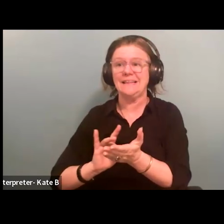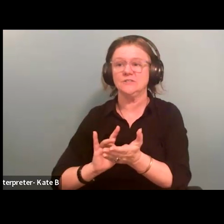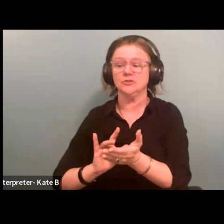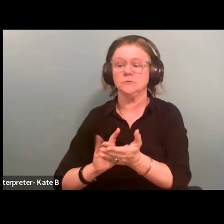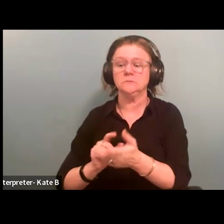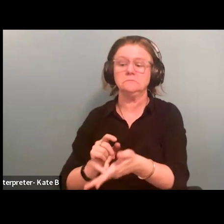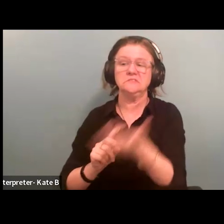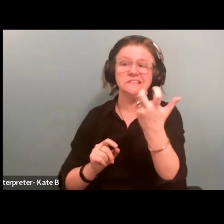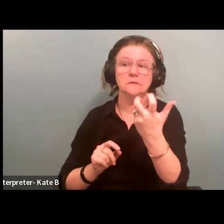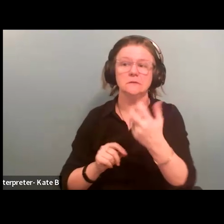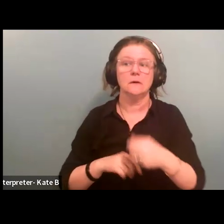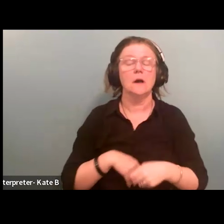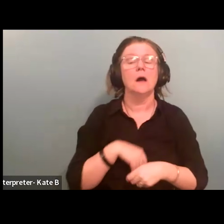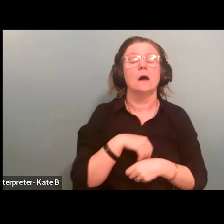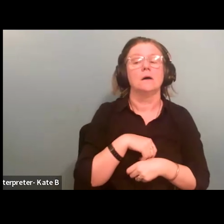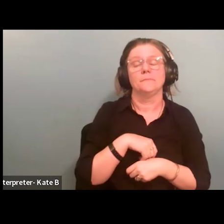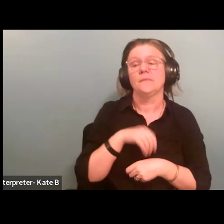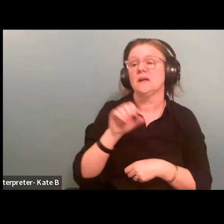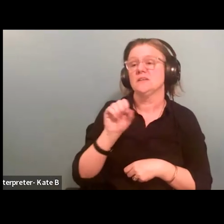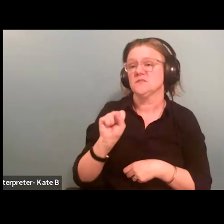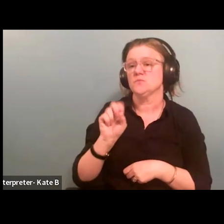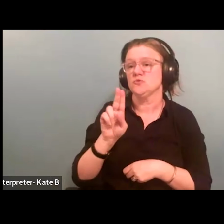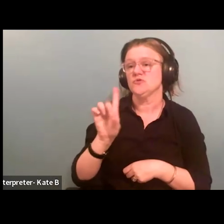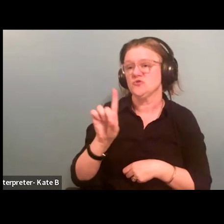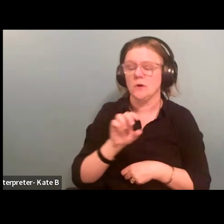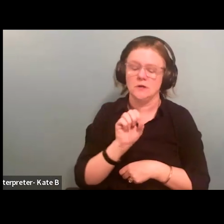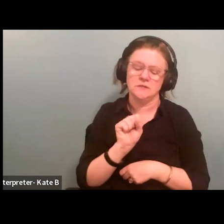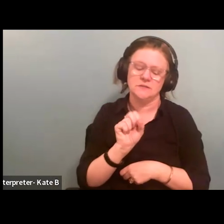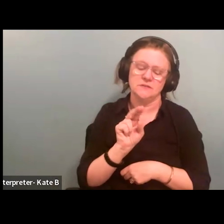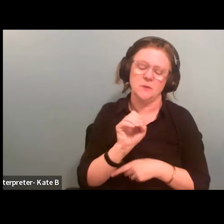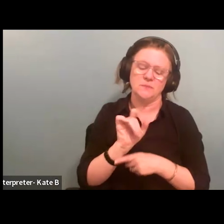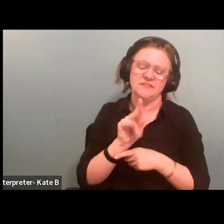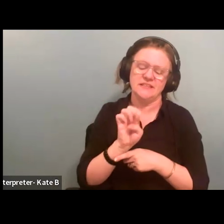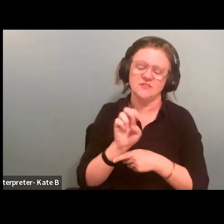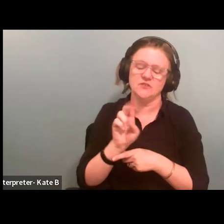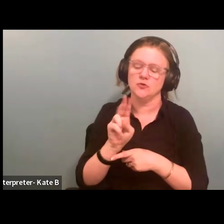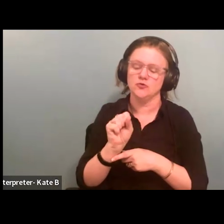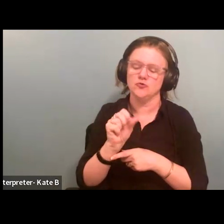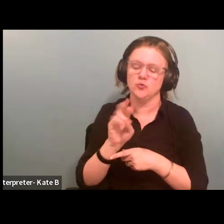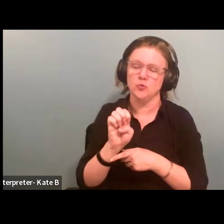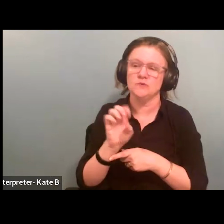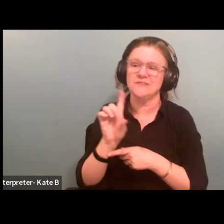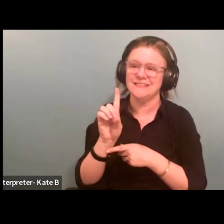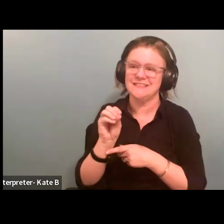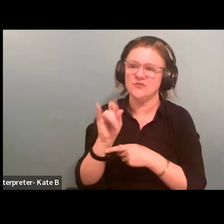Substance abuse issues happen a lot in our world. Older adults are usually taken advantage